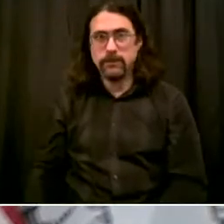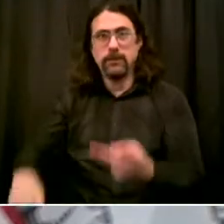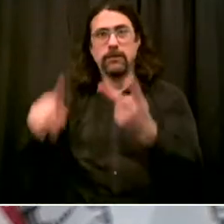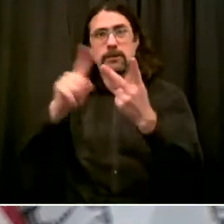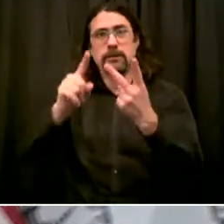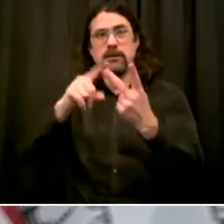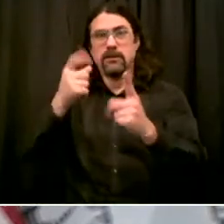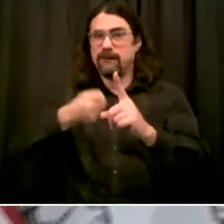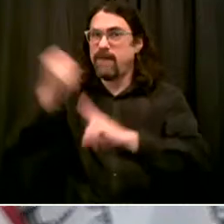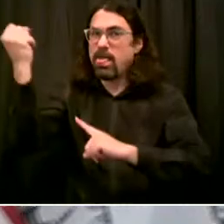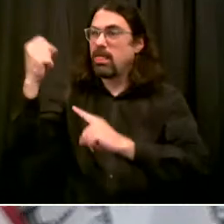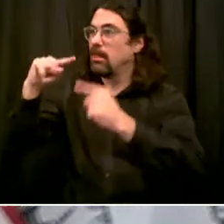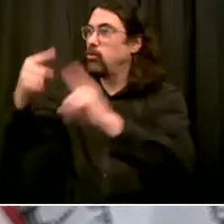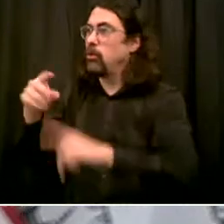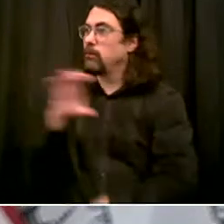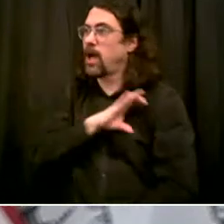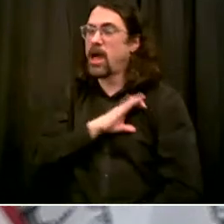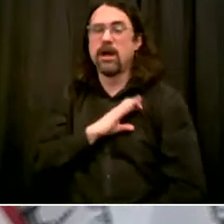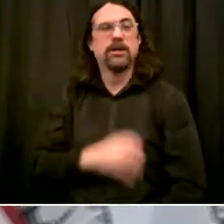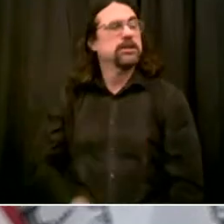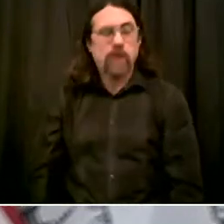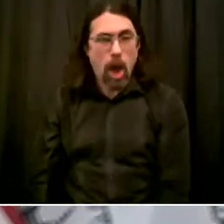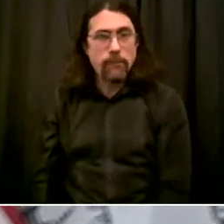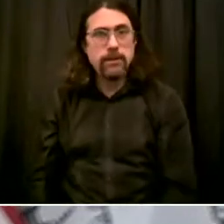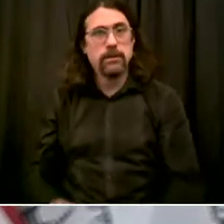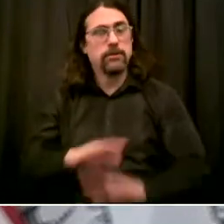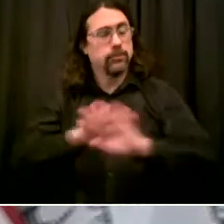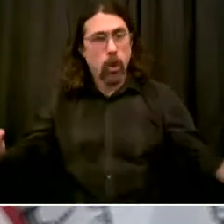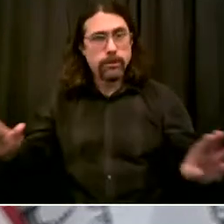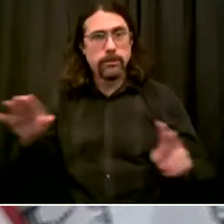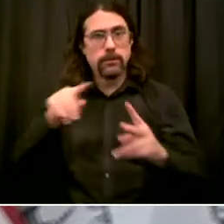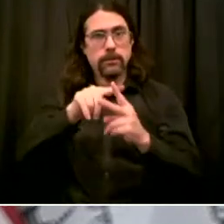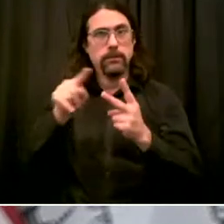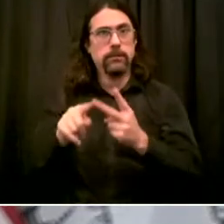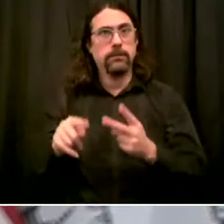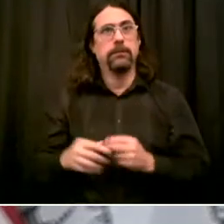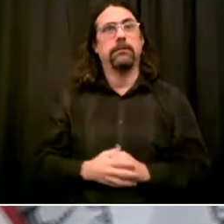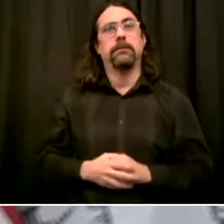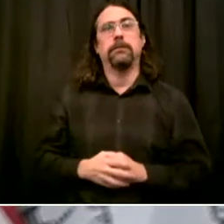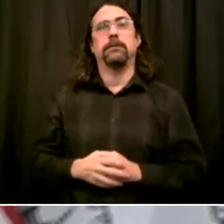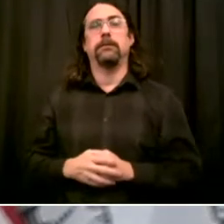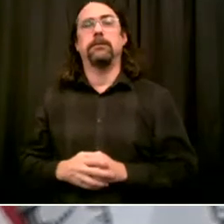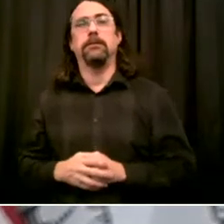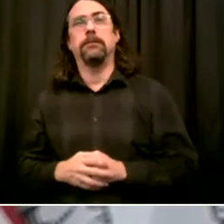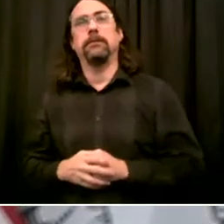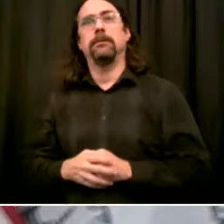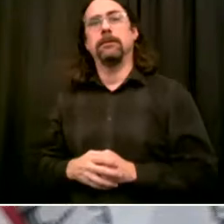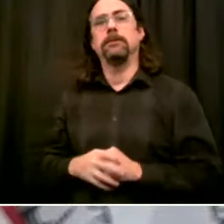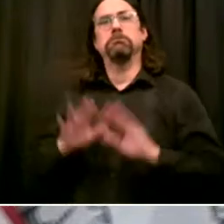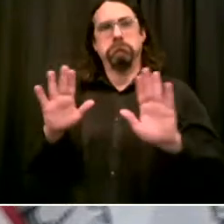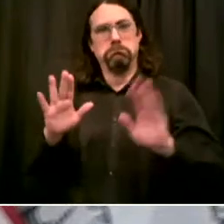AT THE SAME TIME, THE GOAL IS TO DO IT DE-ESCALATETE AND THAT